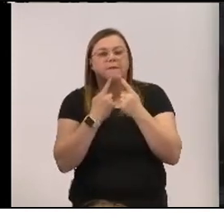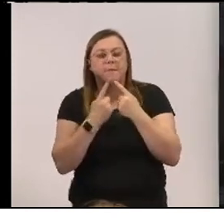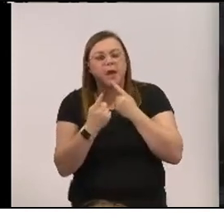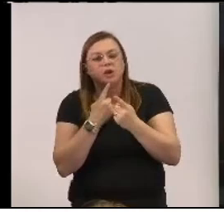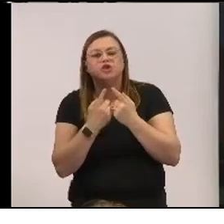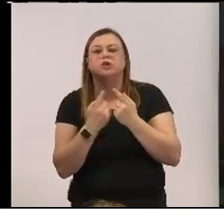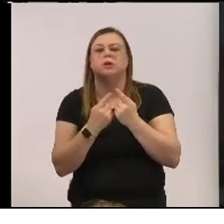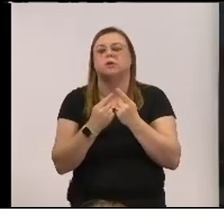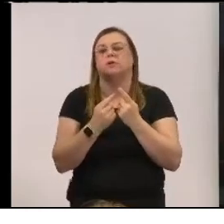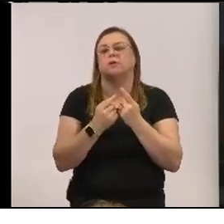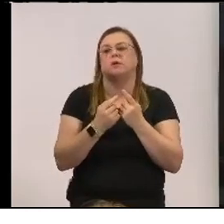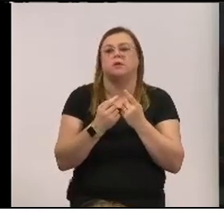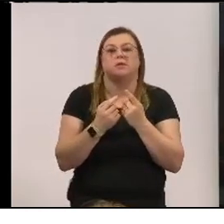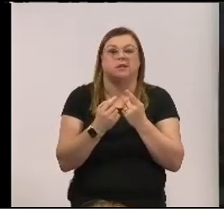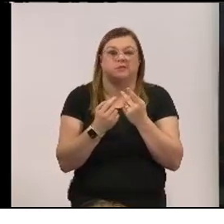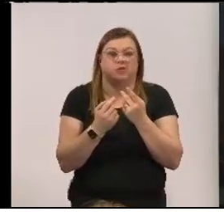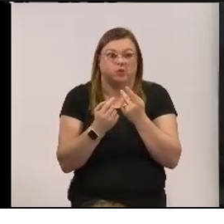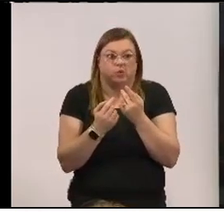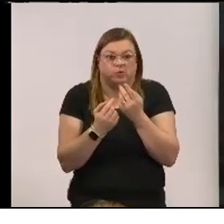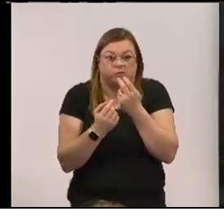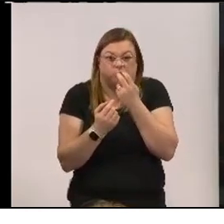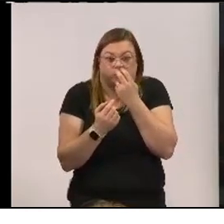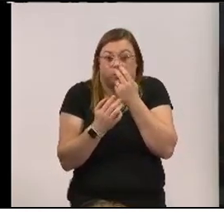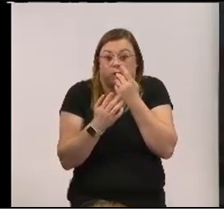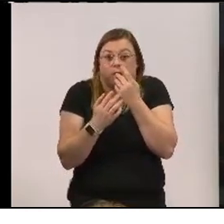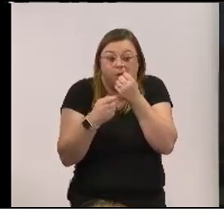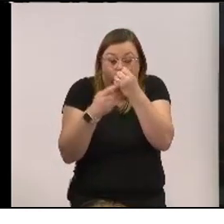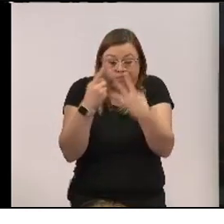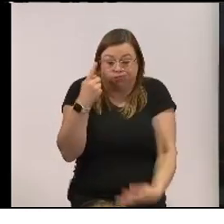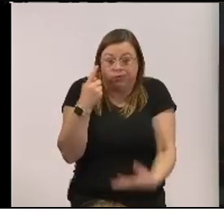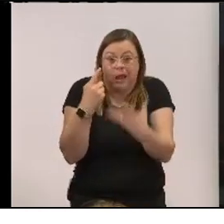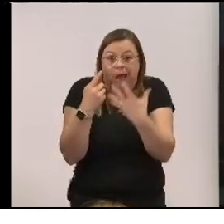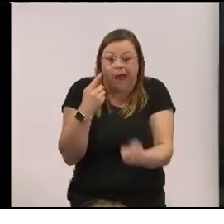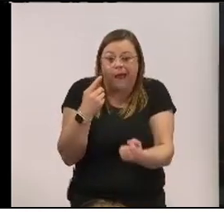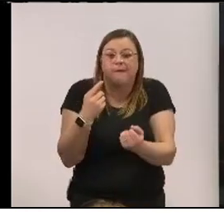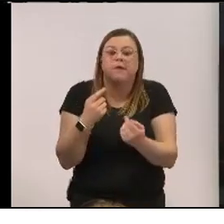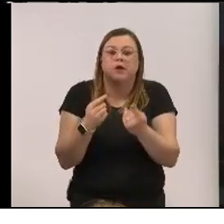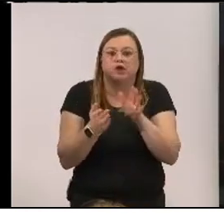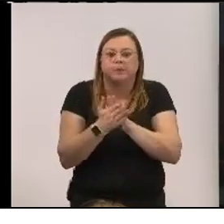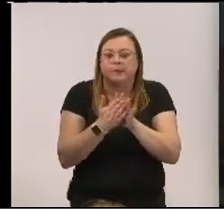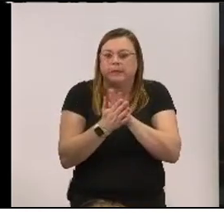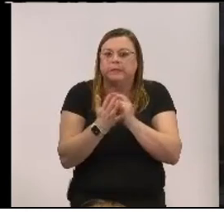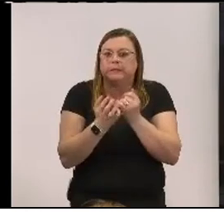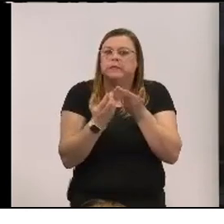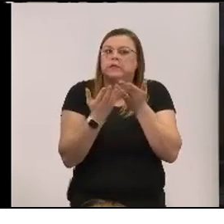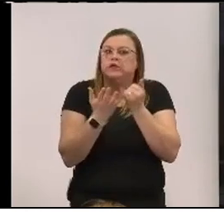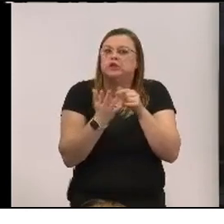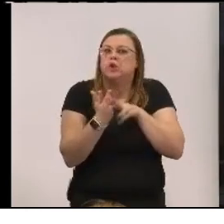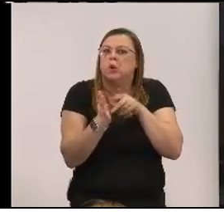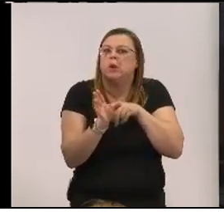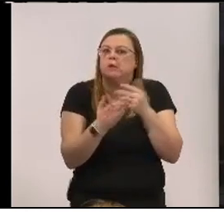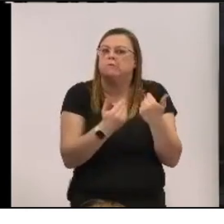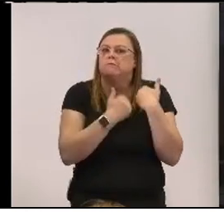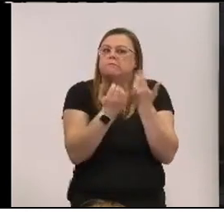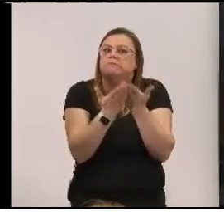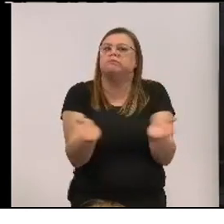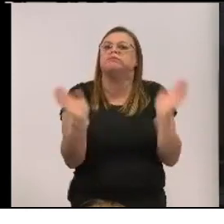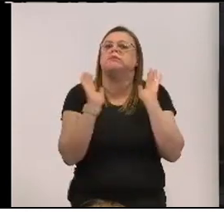just to name a few. And so the scope for Sony is quite wide. Thank you.